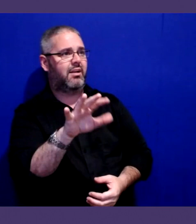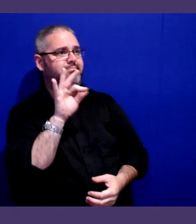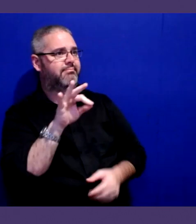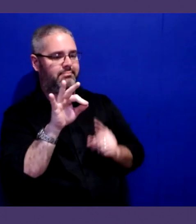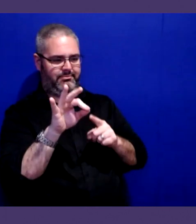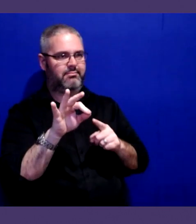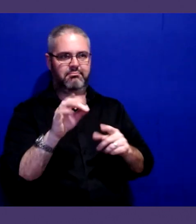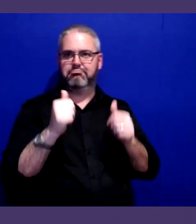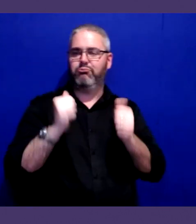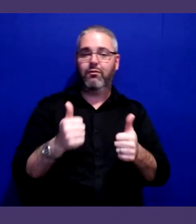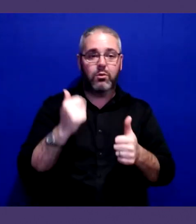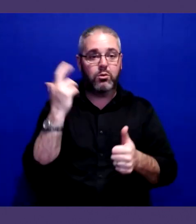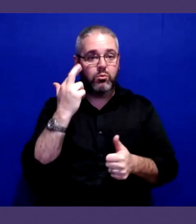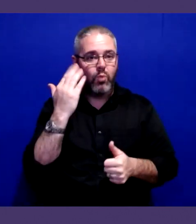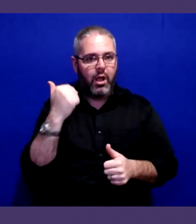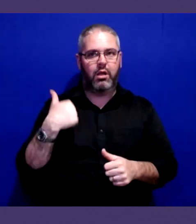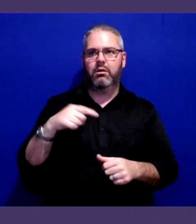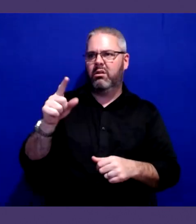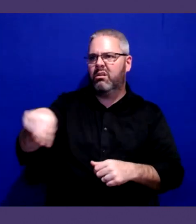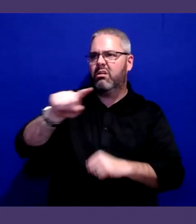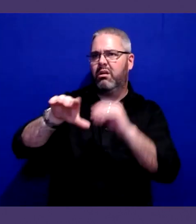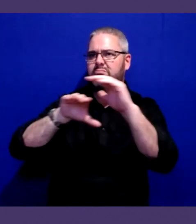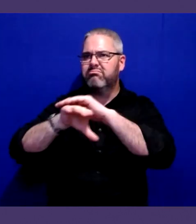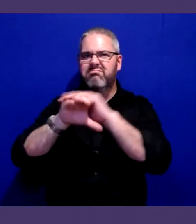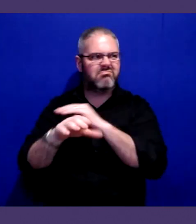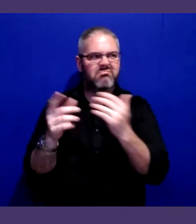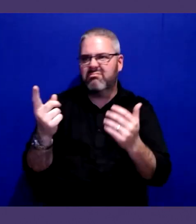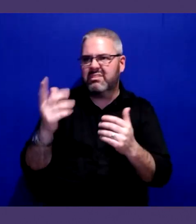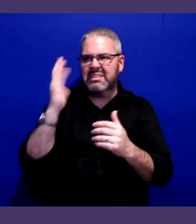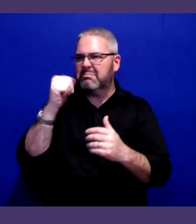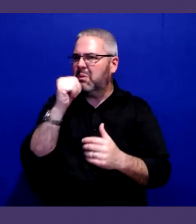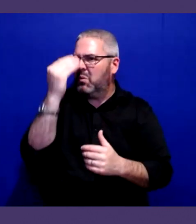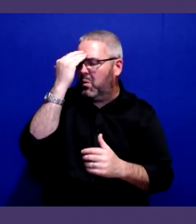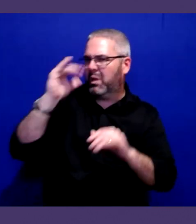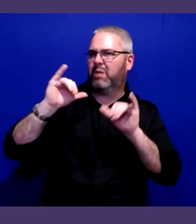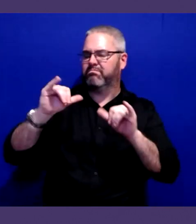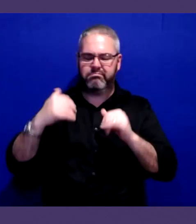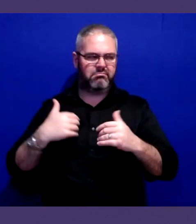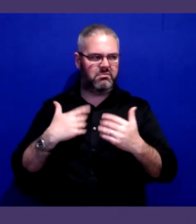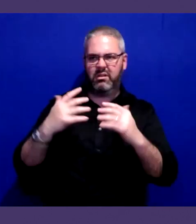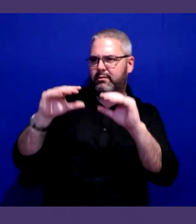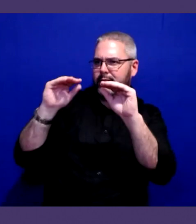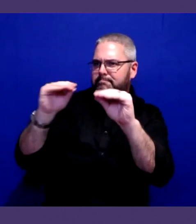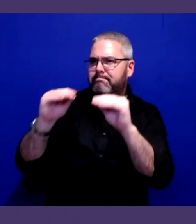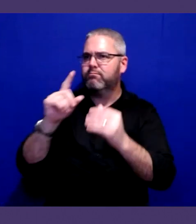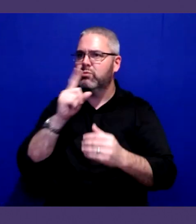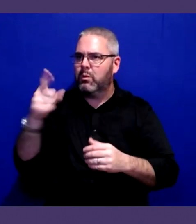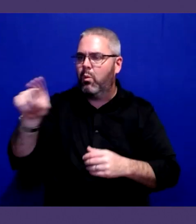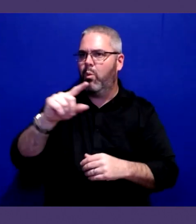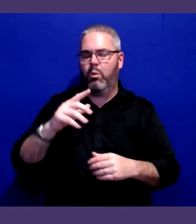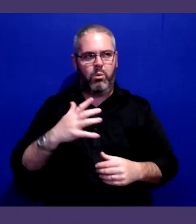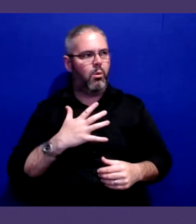but once they're aware of it, they're really, really open to learning about accessibility if you phrase it right.